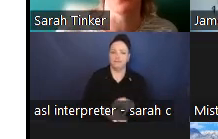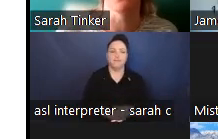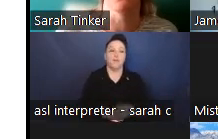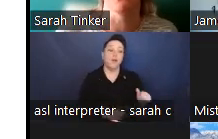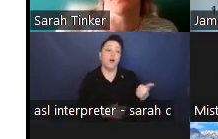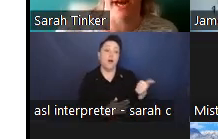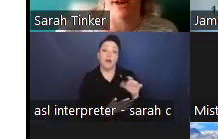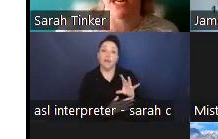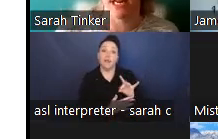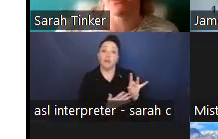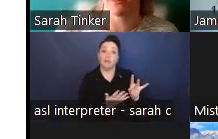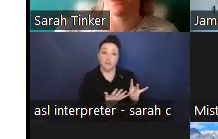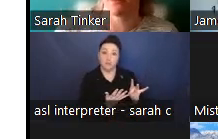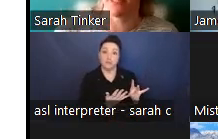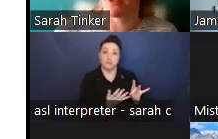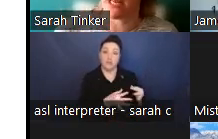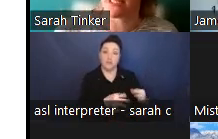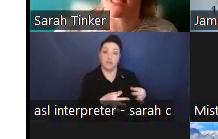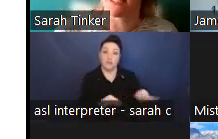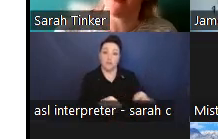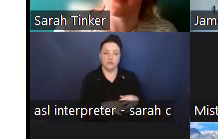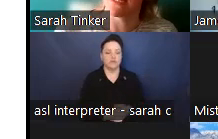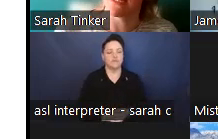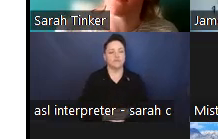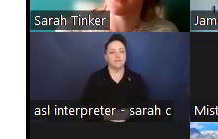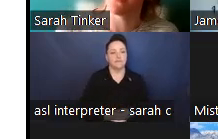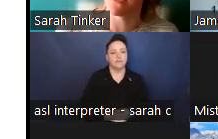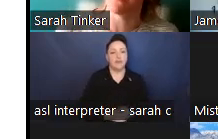the board how you connect with our language access staff to get the help that you need